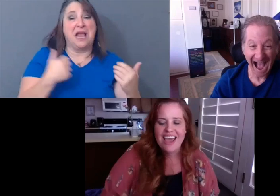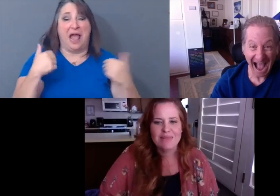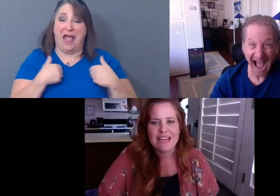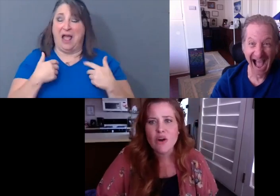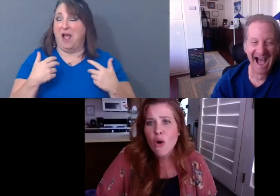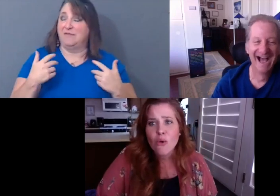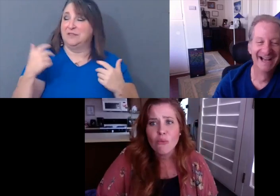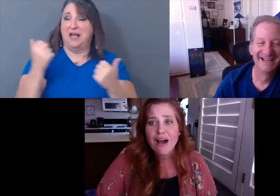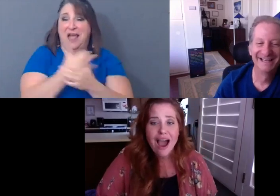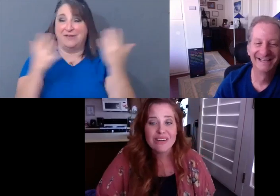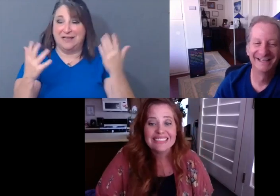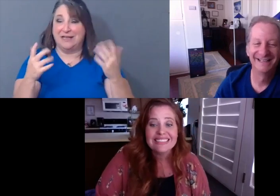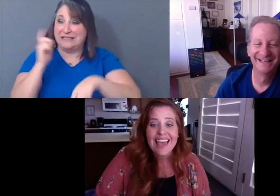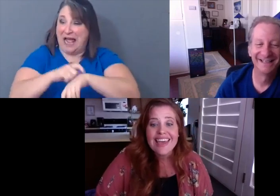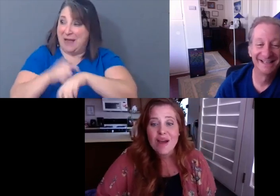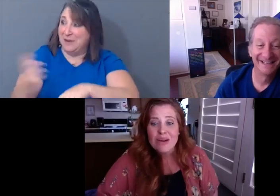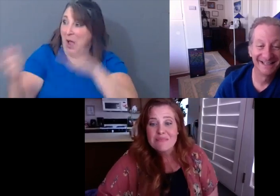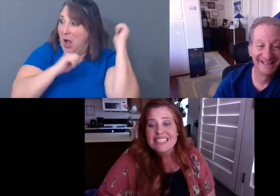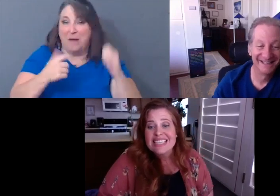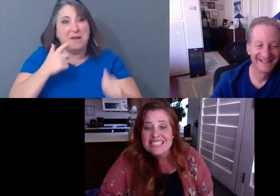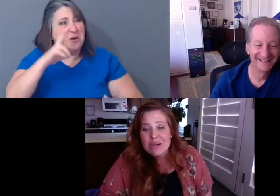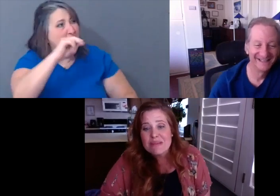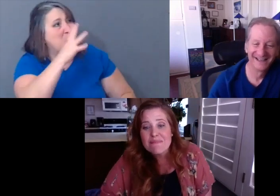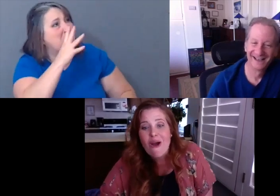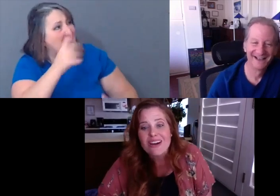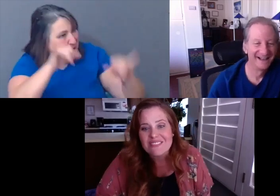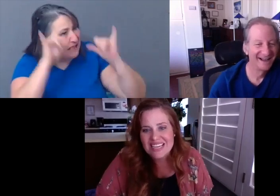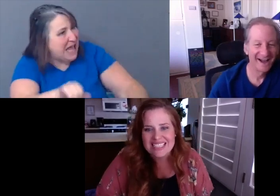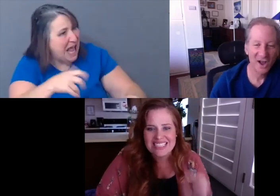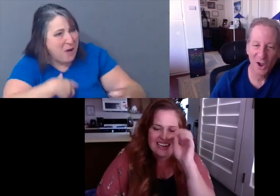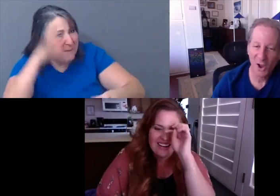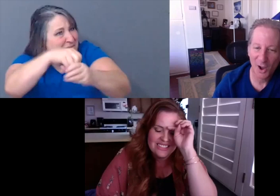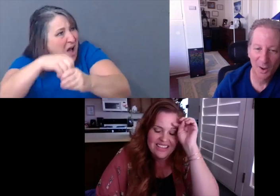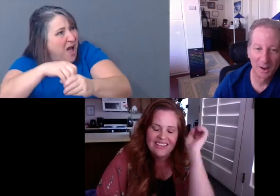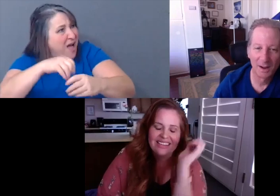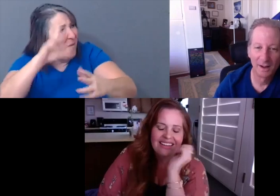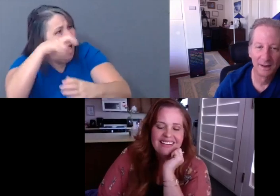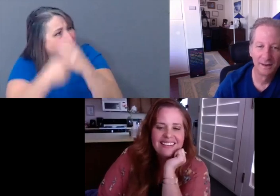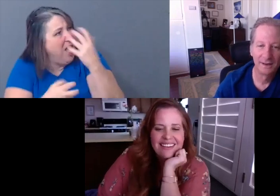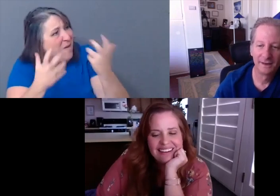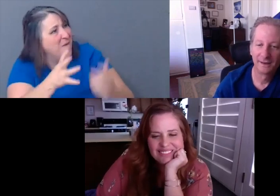And I'm like no, I want to stay. I want to see this, I want to be a part of this. You know, so, yeah.